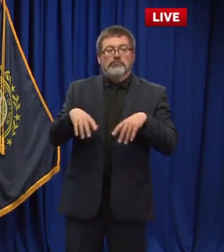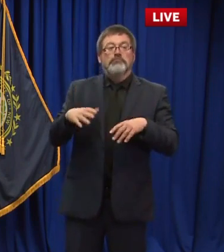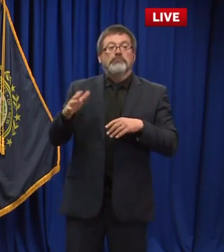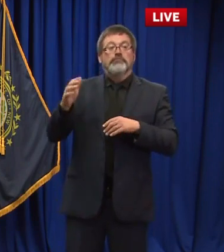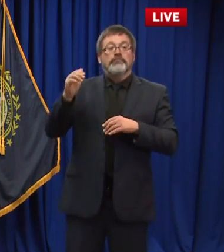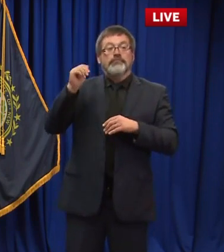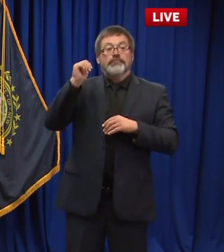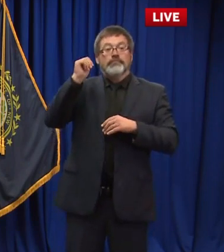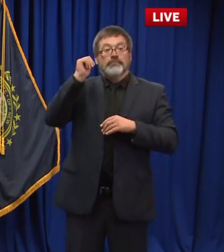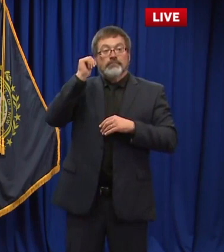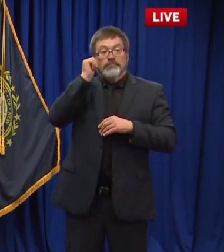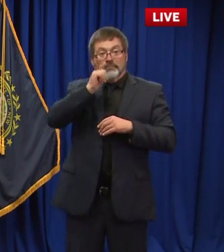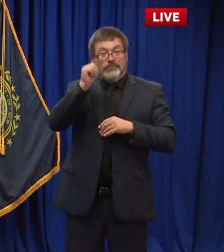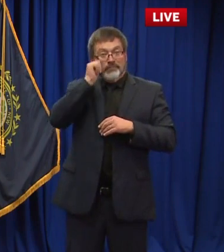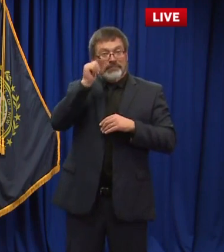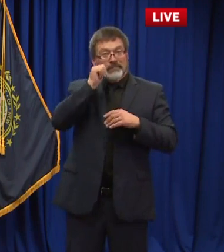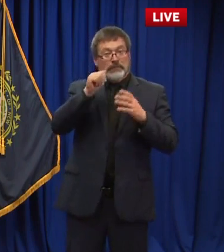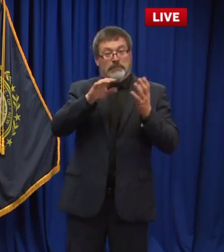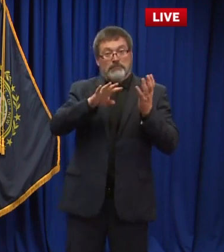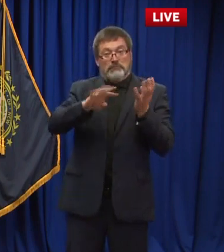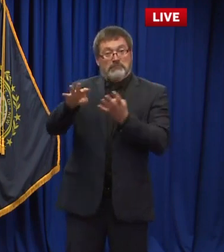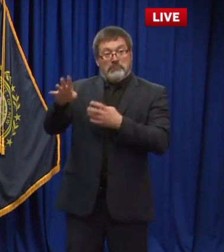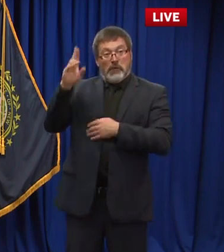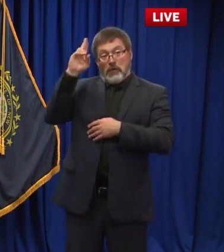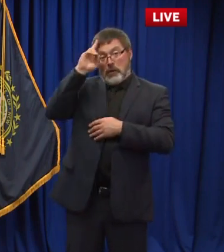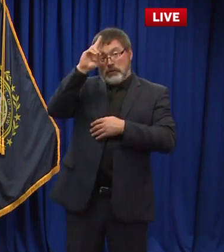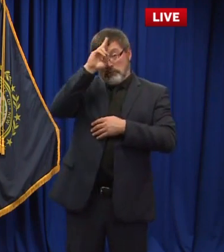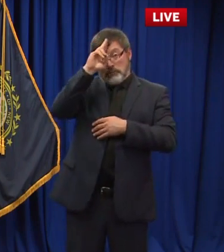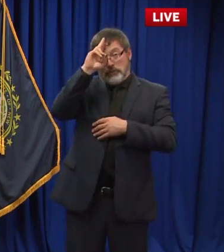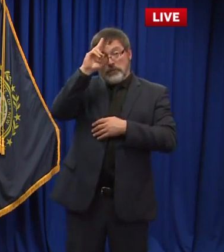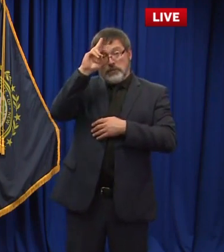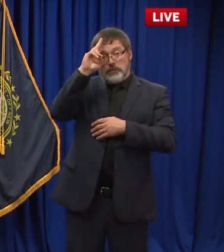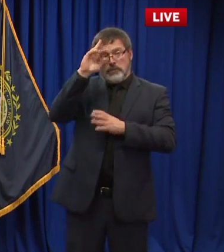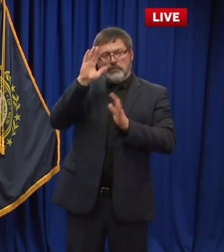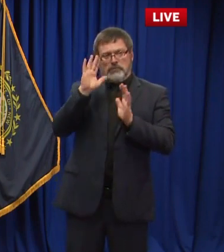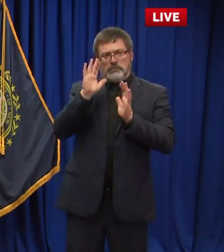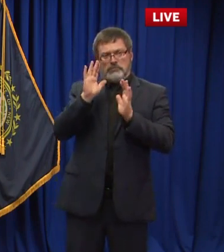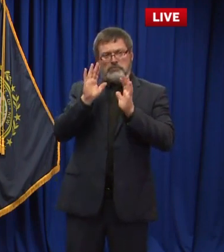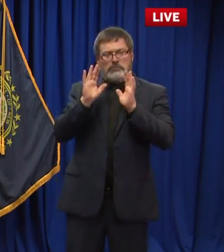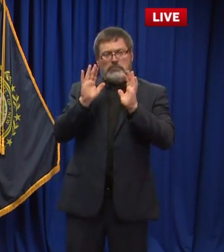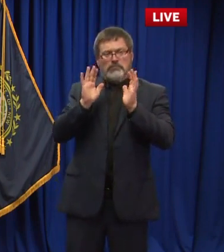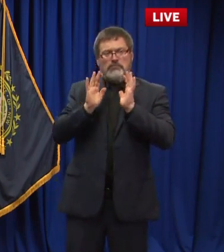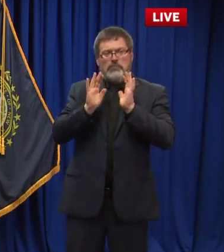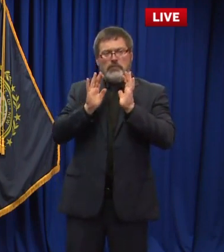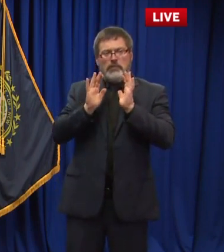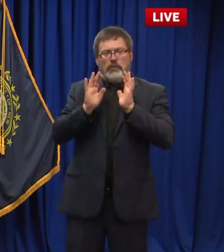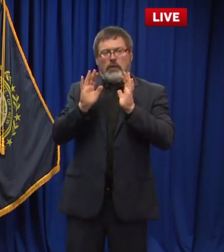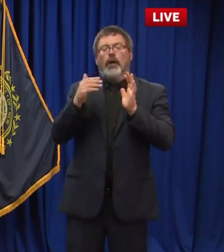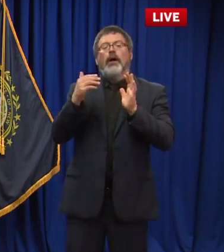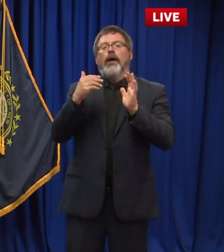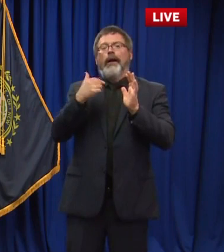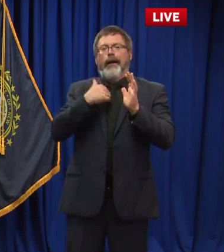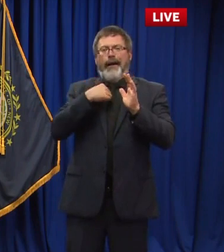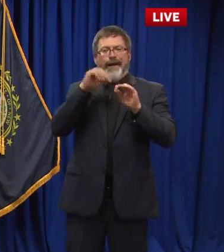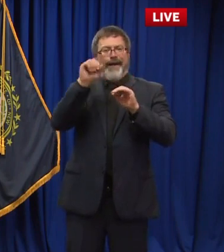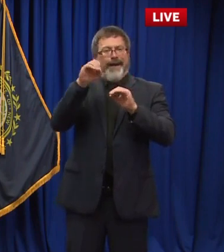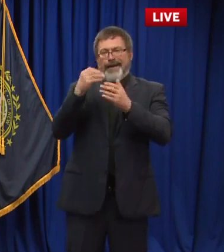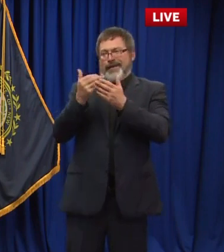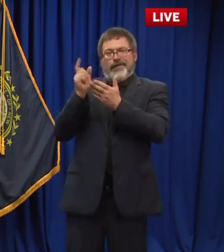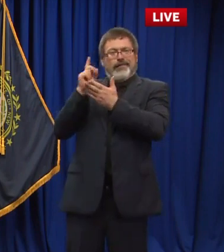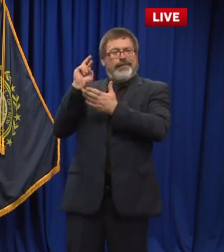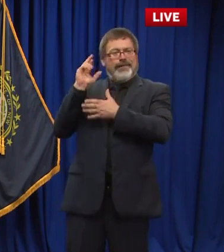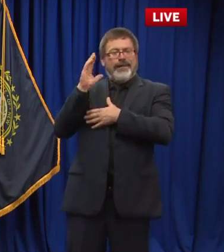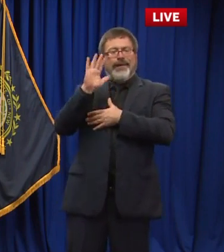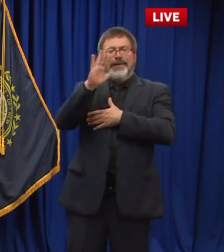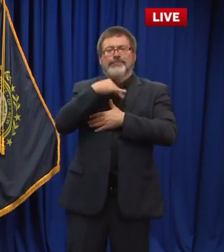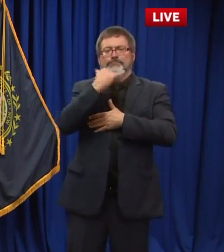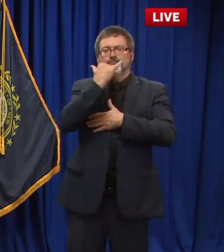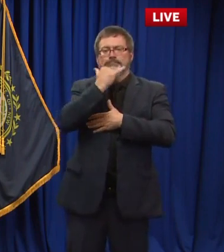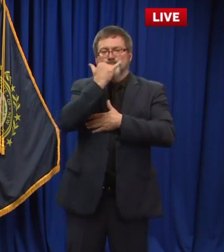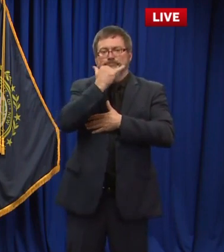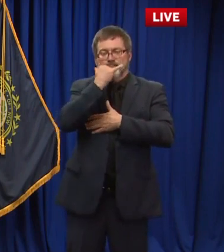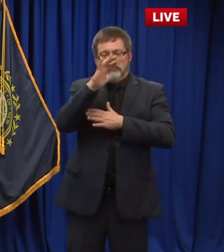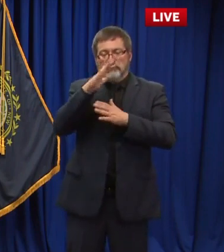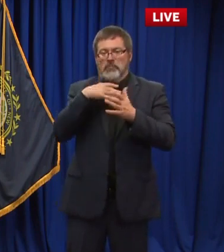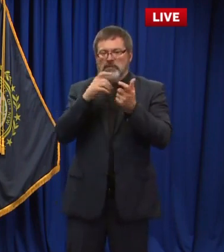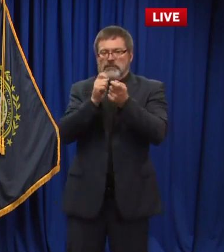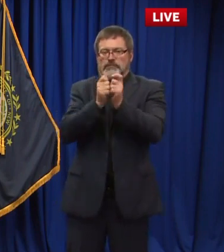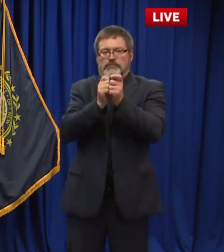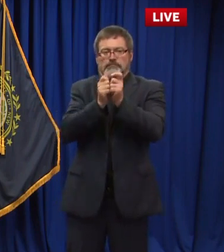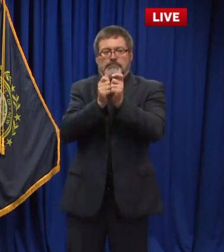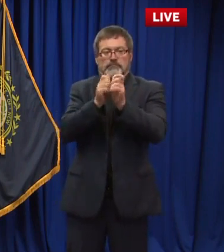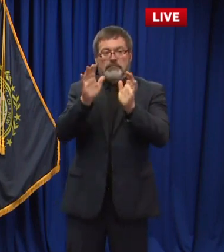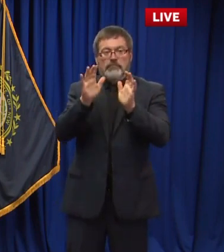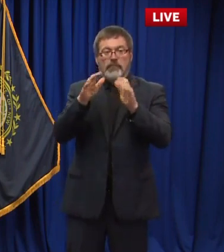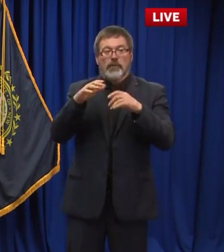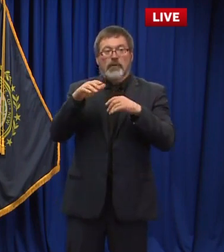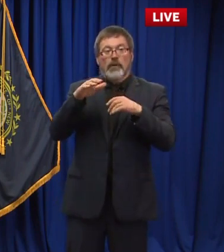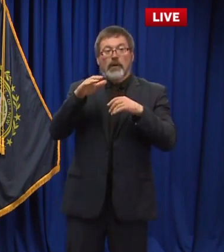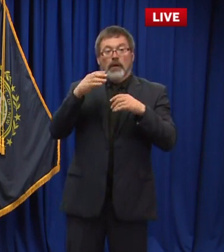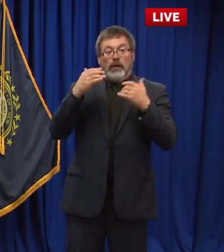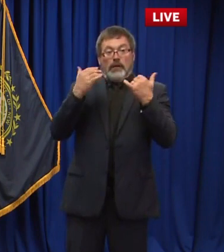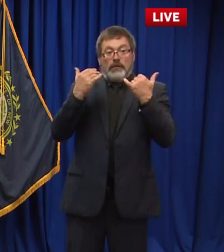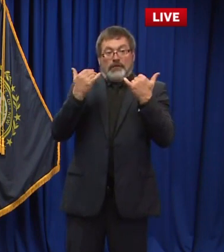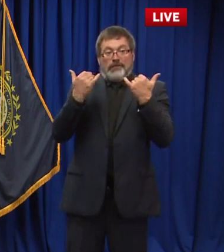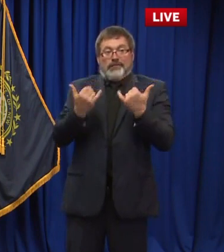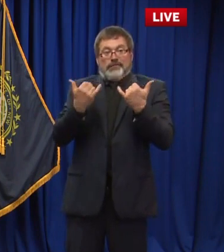WE HAVE BEEN REPORTING ON A DAILY BASIS THE NUMBER OF PEOPLE HOSPITALIZED WITH COVID-19, AND WE WILL UPDATE AND CORRECT NUMBERS THAT WE NORMALLY RELEASE TODAY AND WILL BE REPORTING AN